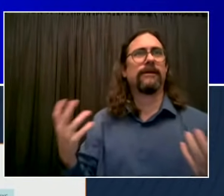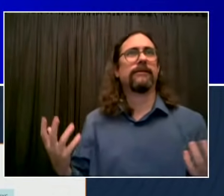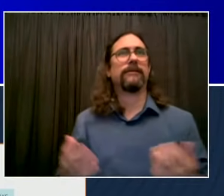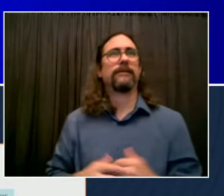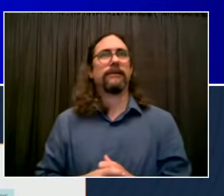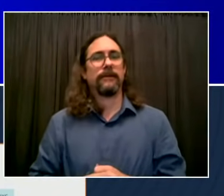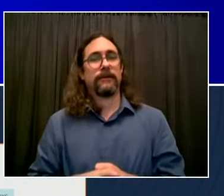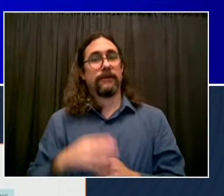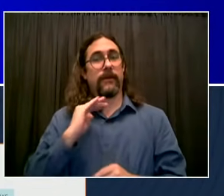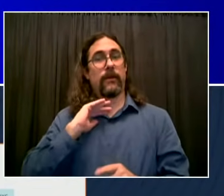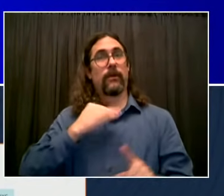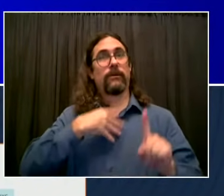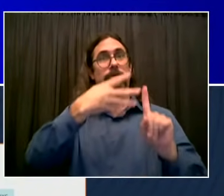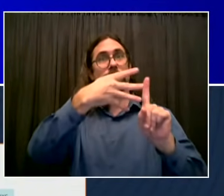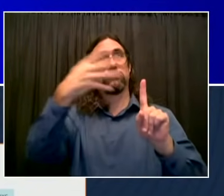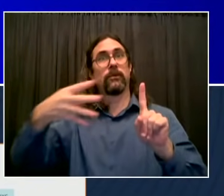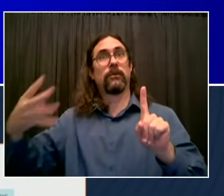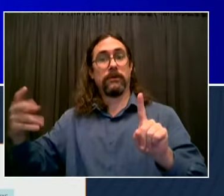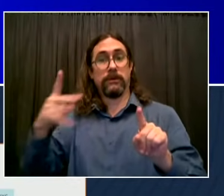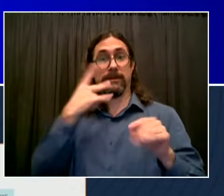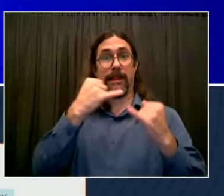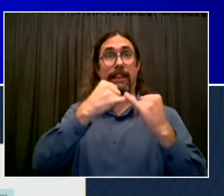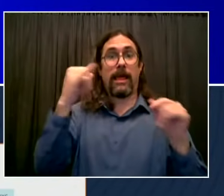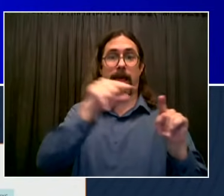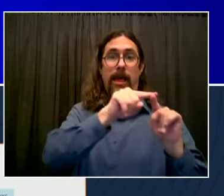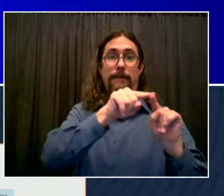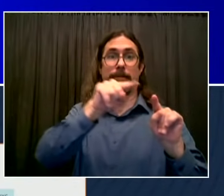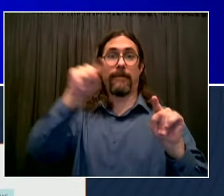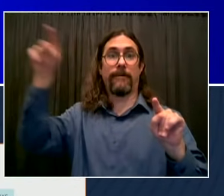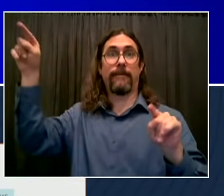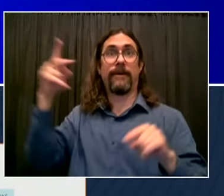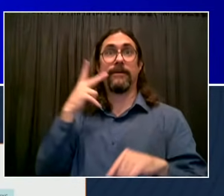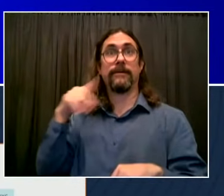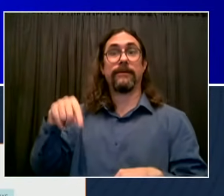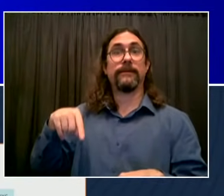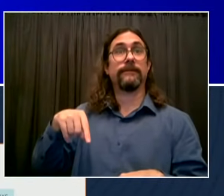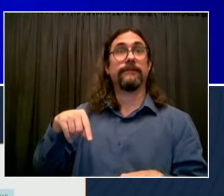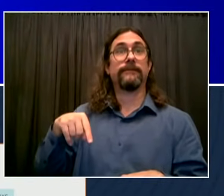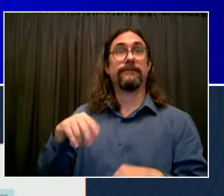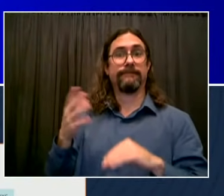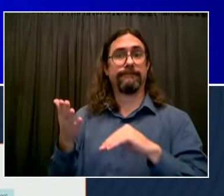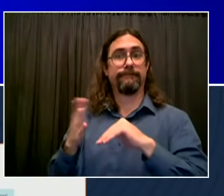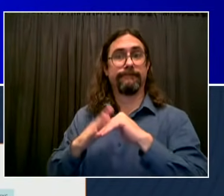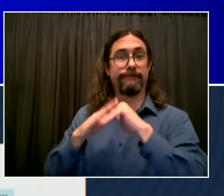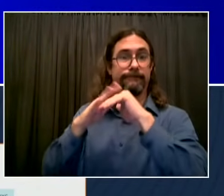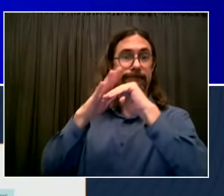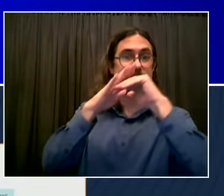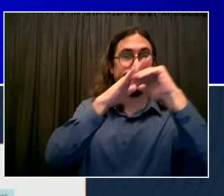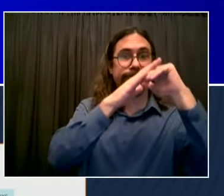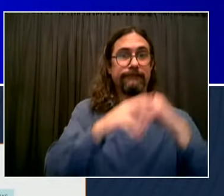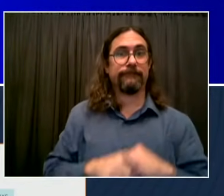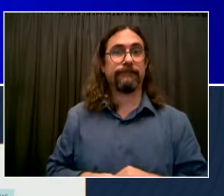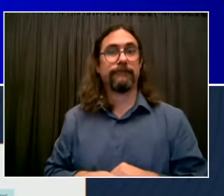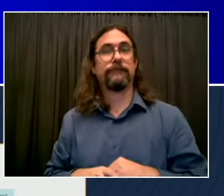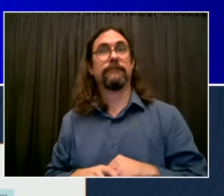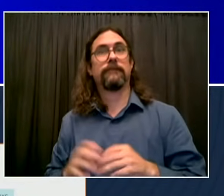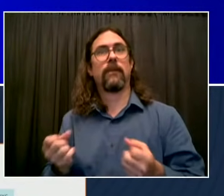WE'RE MAKING. WE LIKE WHEN THAT LINE GOES UP, UP, UP, WHICH MEANS MORE VACCINATIONS, BUT